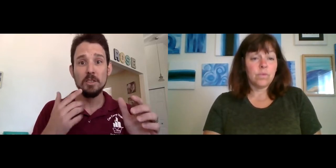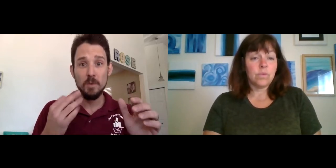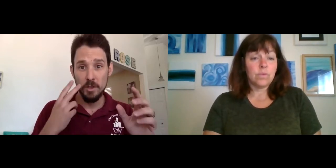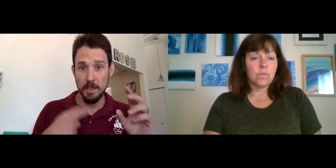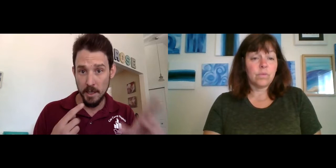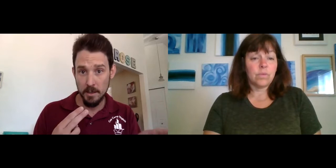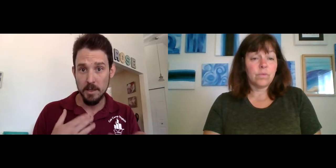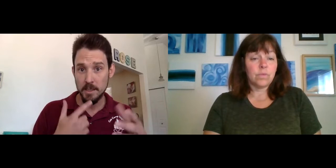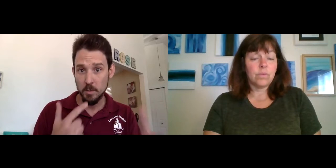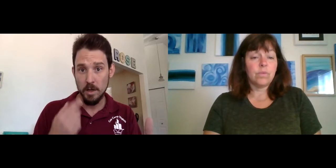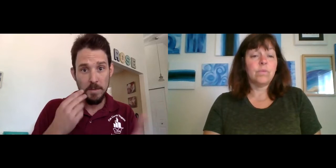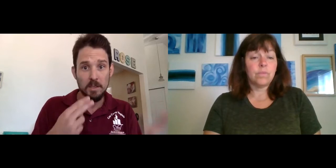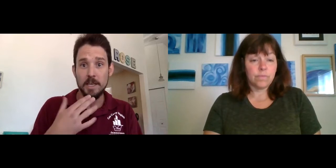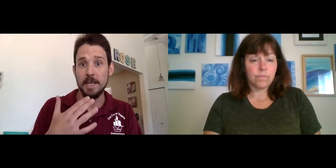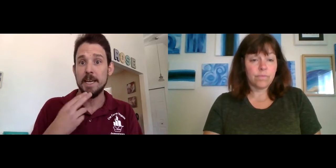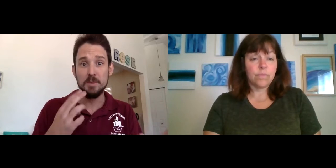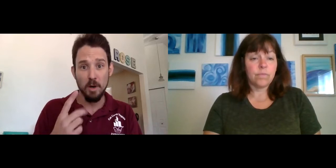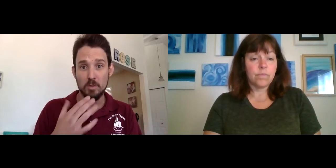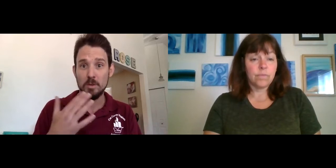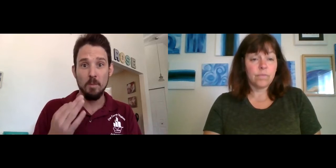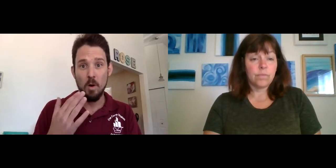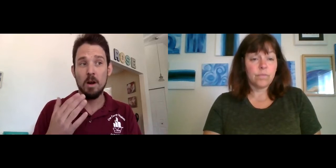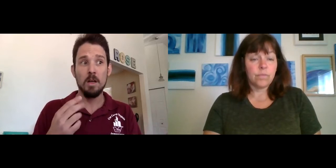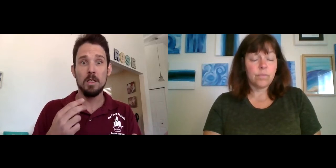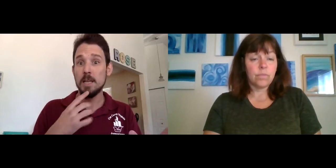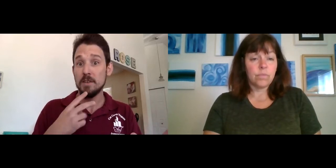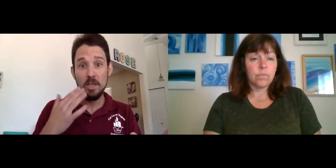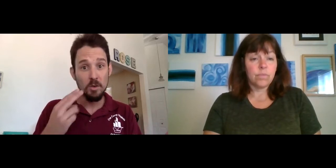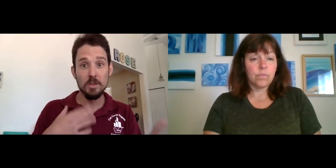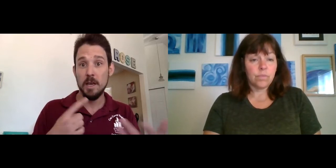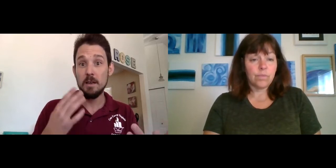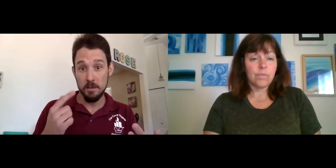for your kids as well because they get more exposed to deaf cuers and